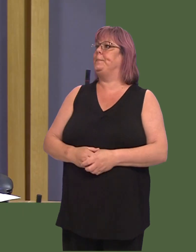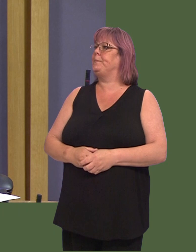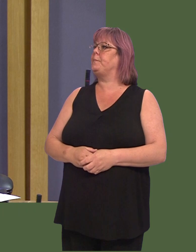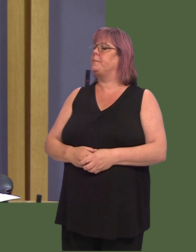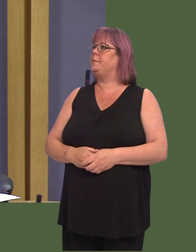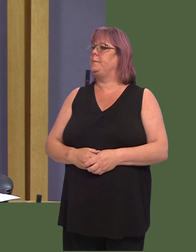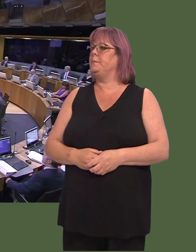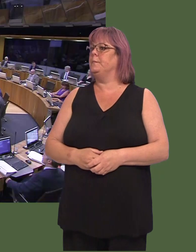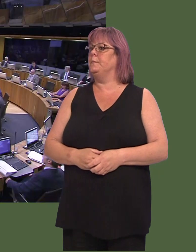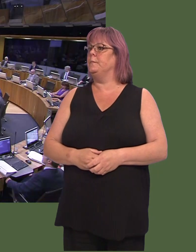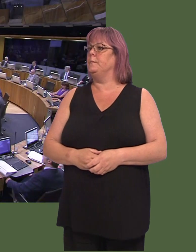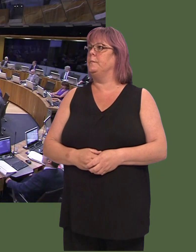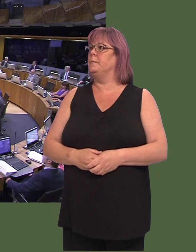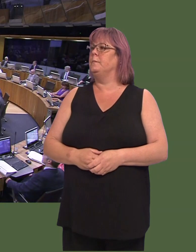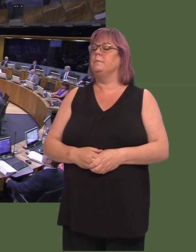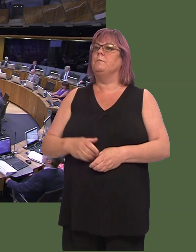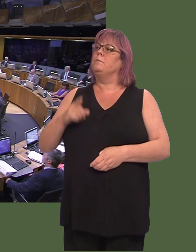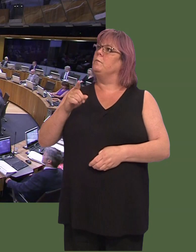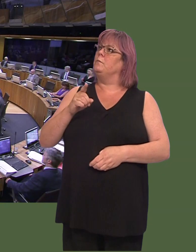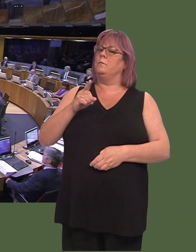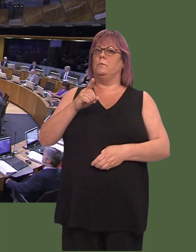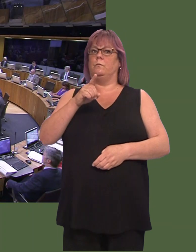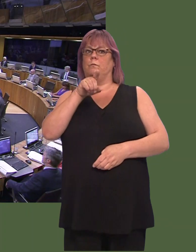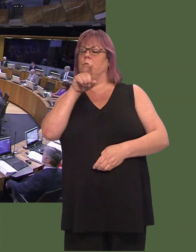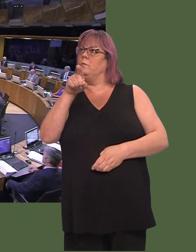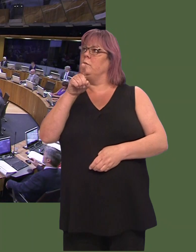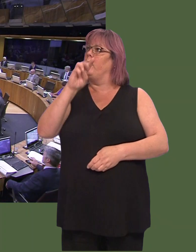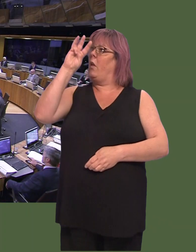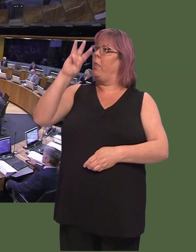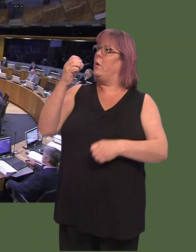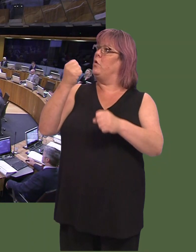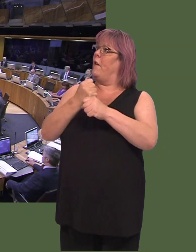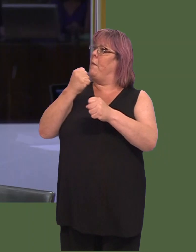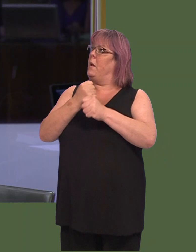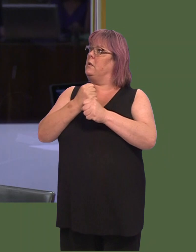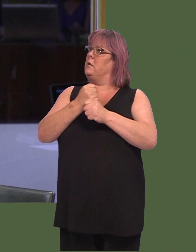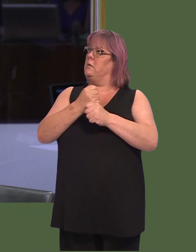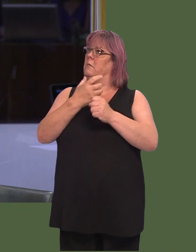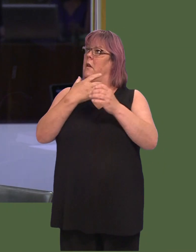Pa gamau y bydd Llywodraeth Cymru'n eu cymryd i ymateb i argymhellion adroddiad y Pwyllgor